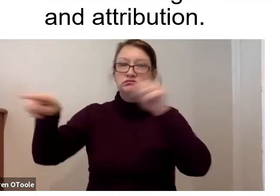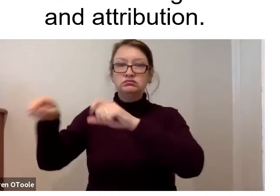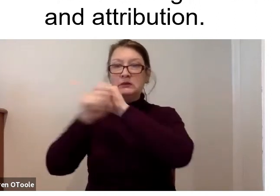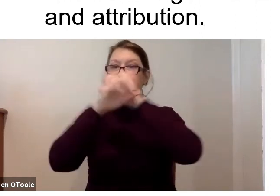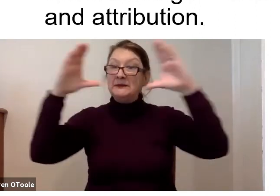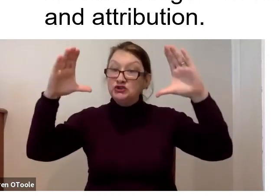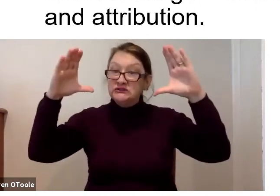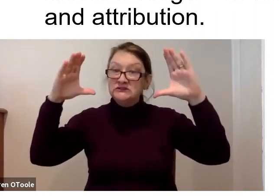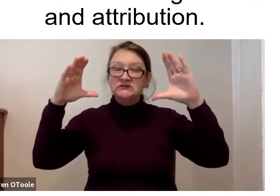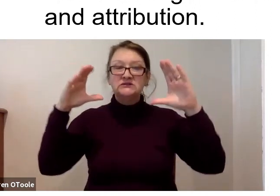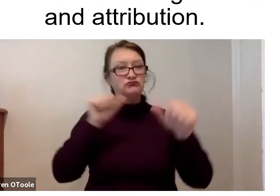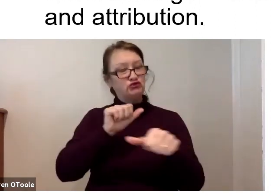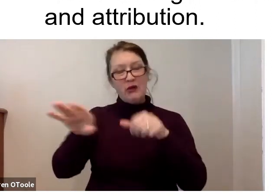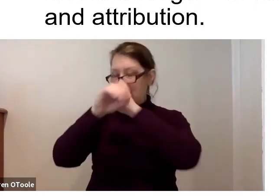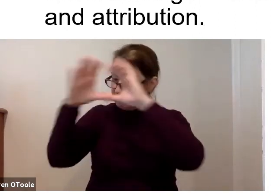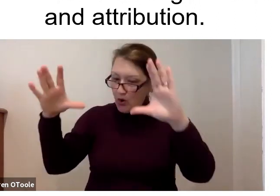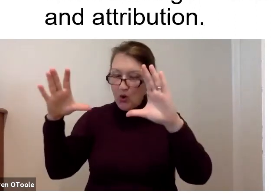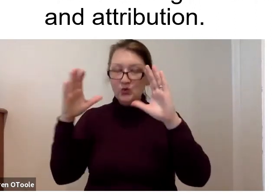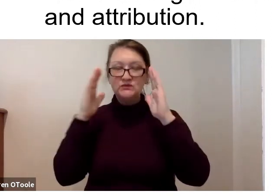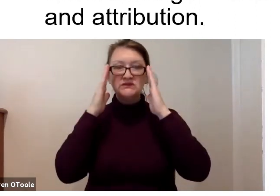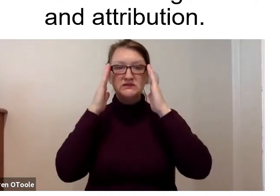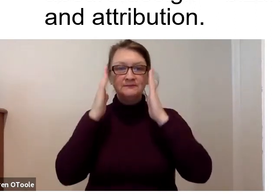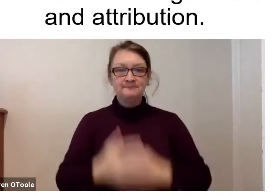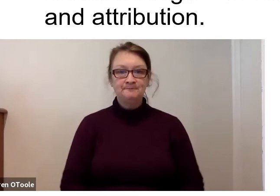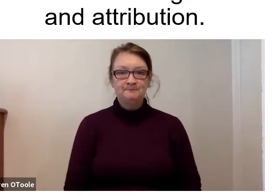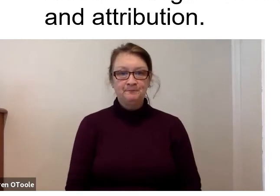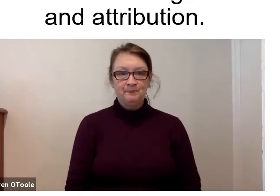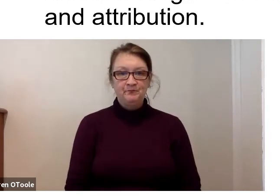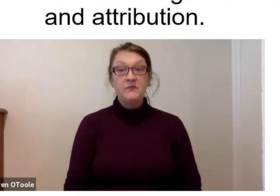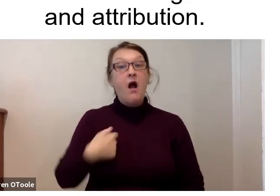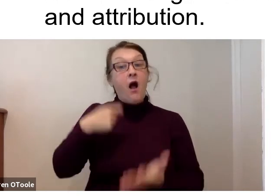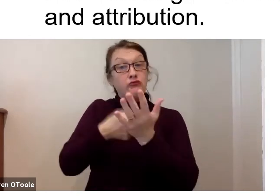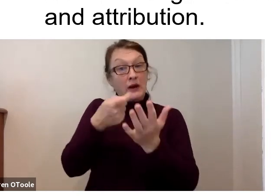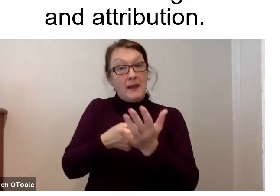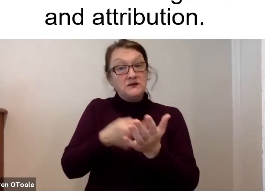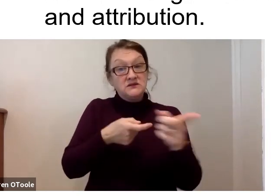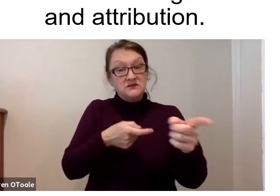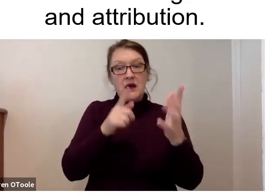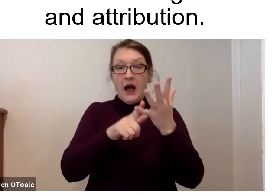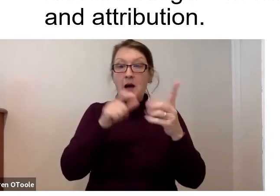good photos. I would recommend that one if you need a quick stock image.